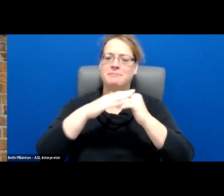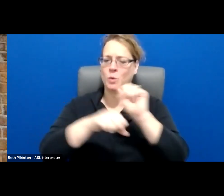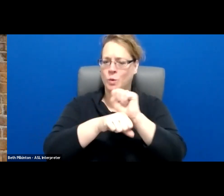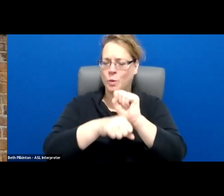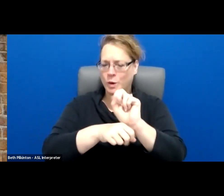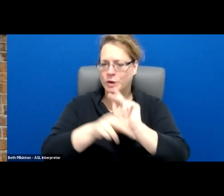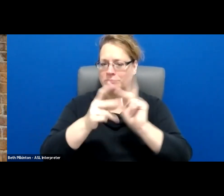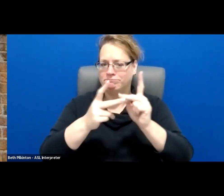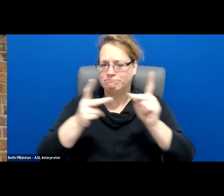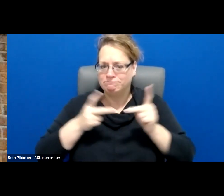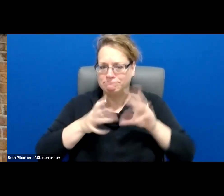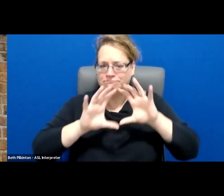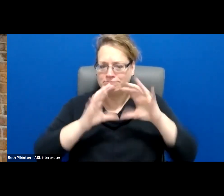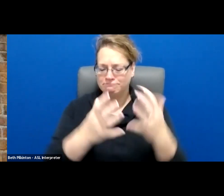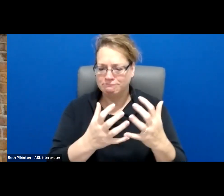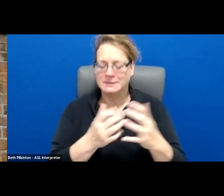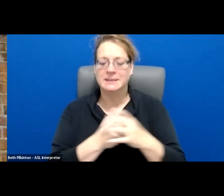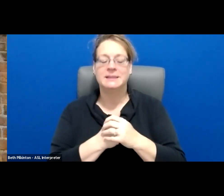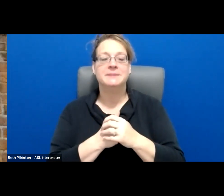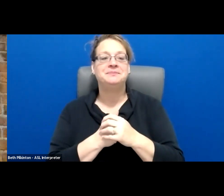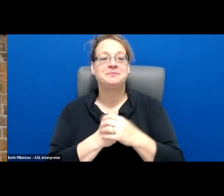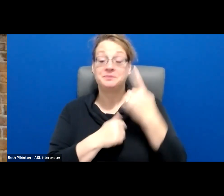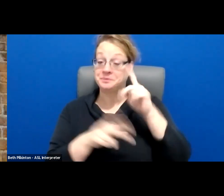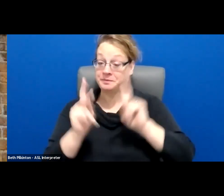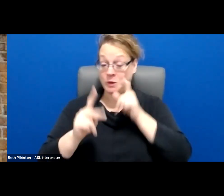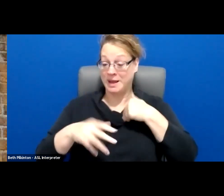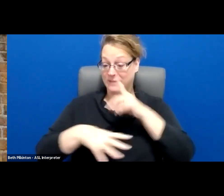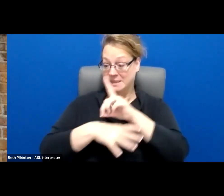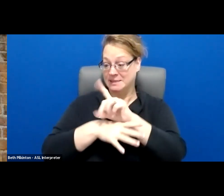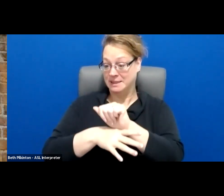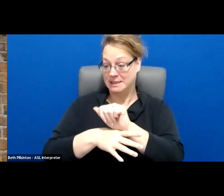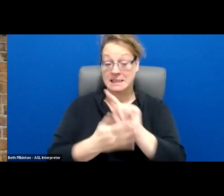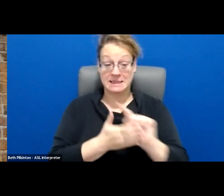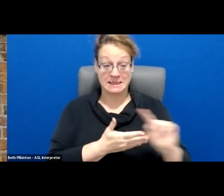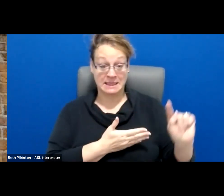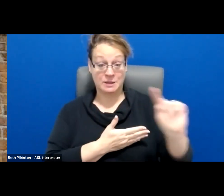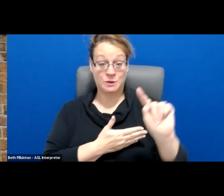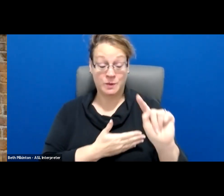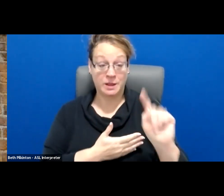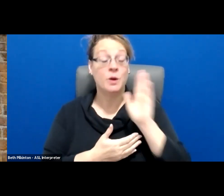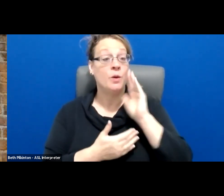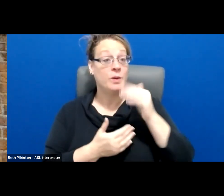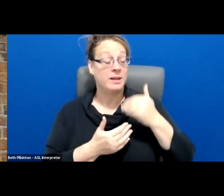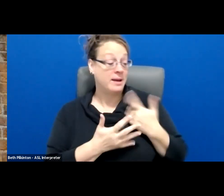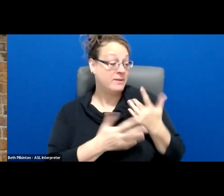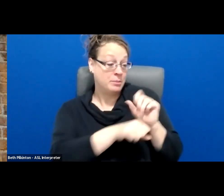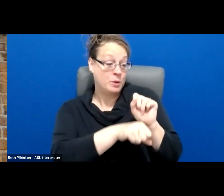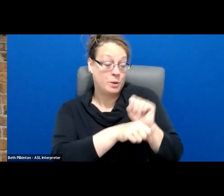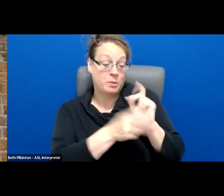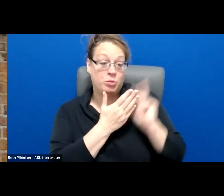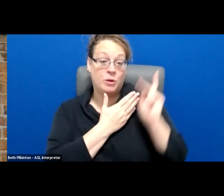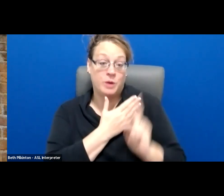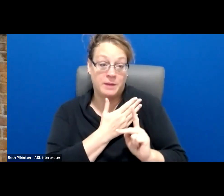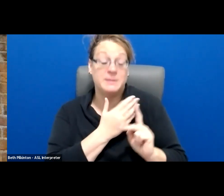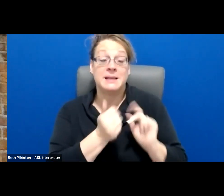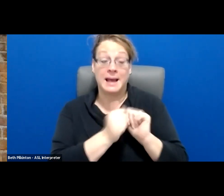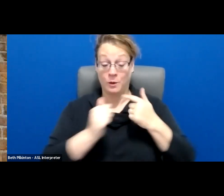Who will be sharing with us how we can maximize our workforces with inclusive employment.